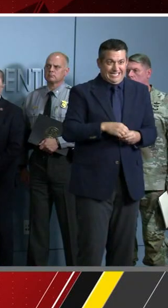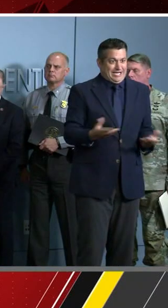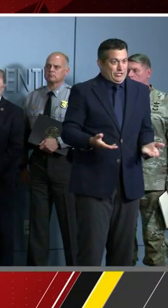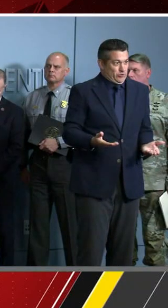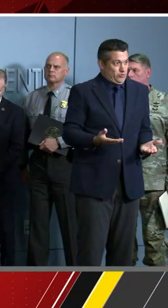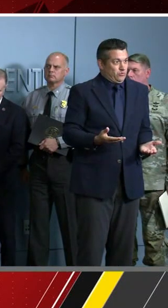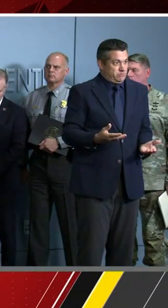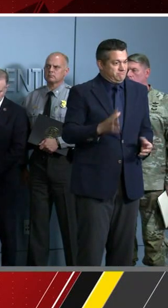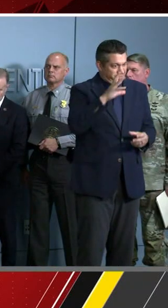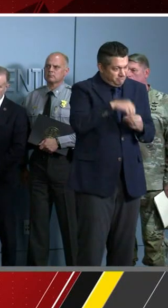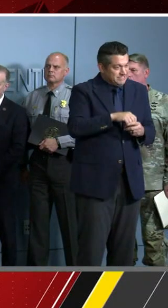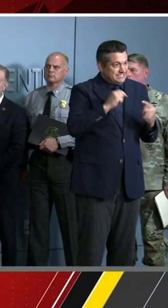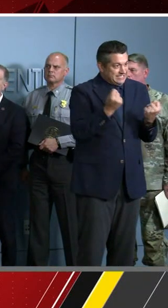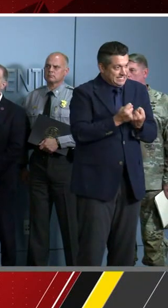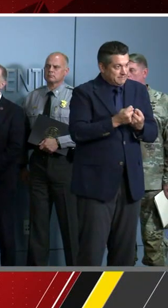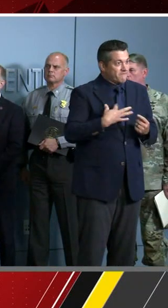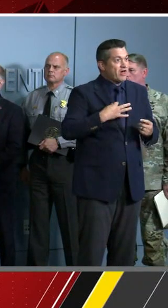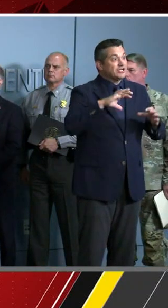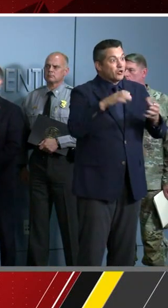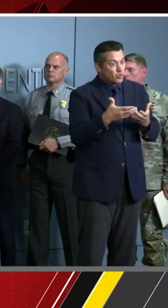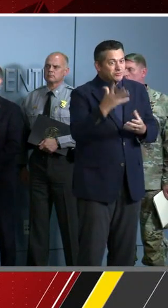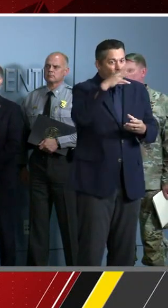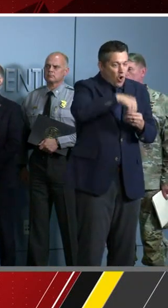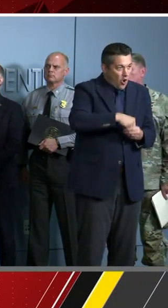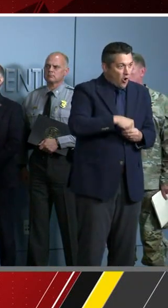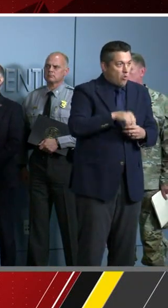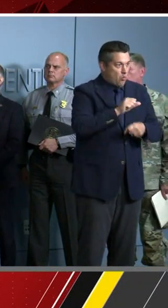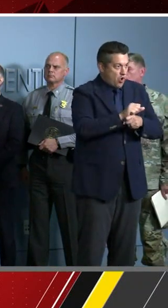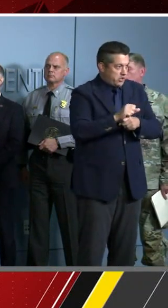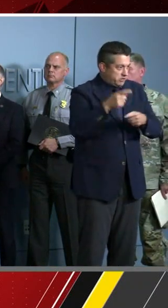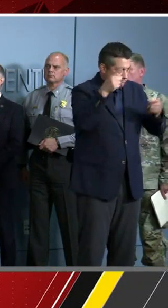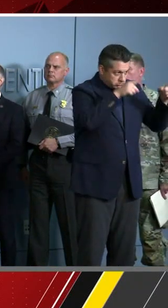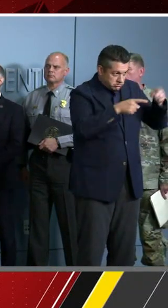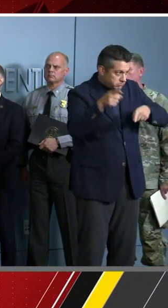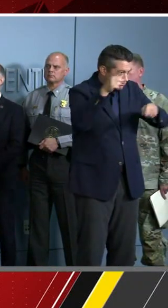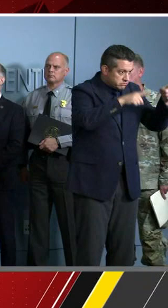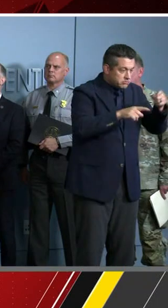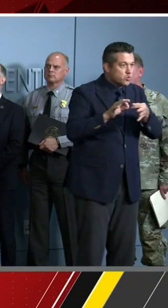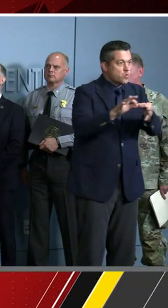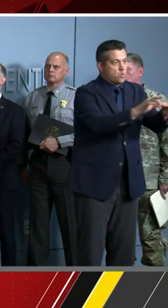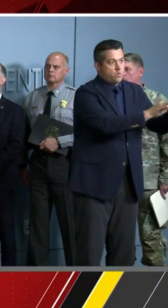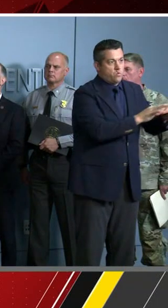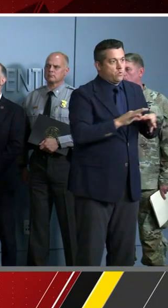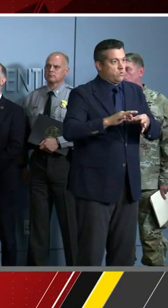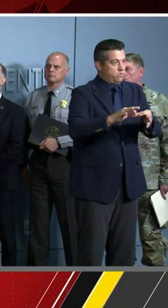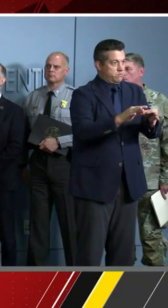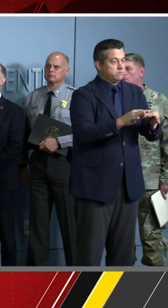We have our volunteer groups.